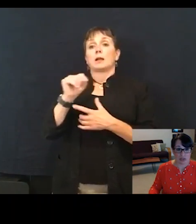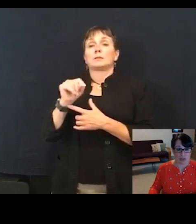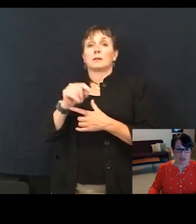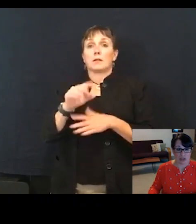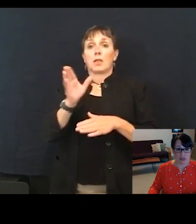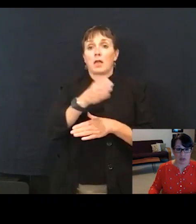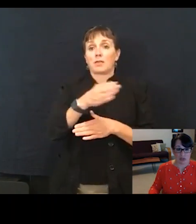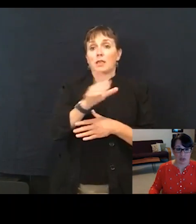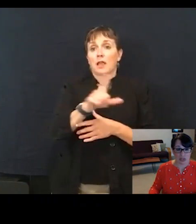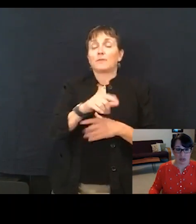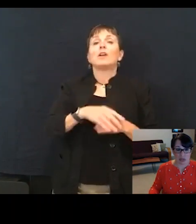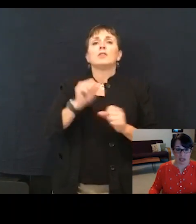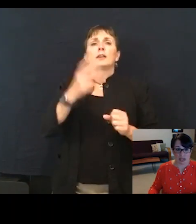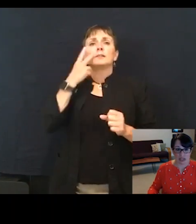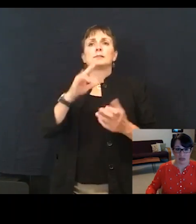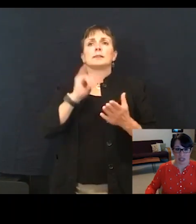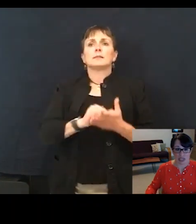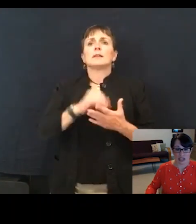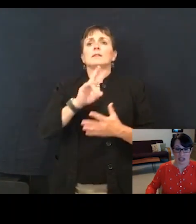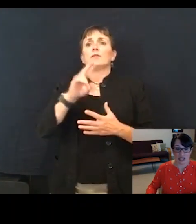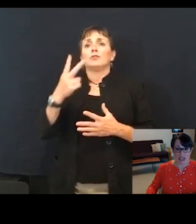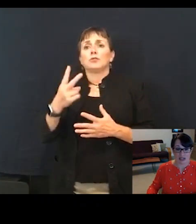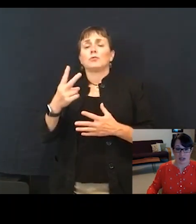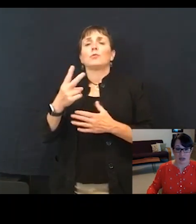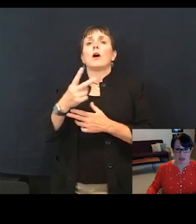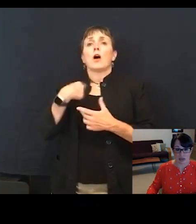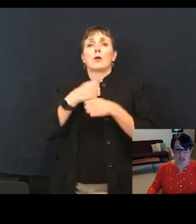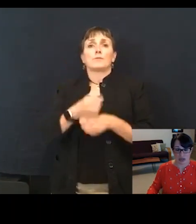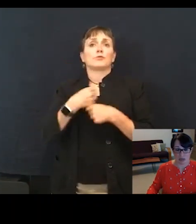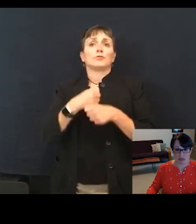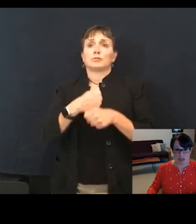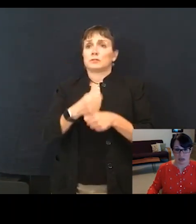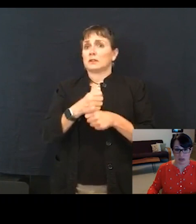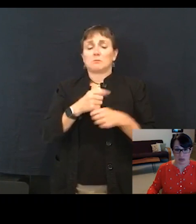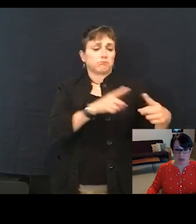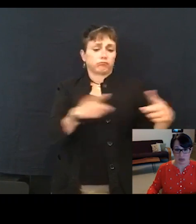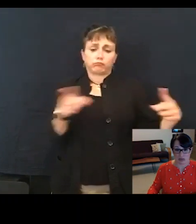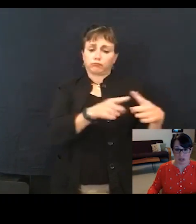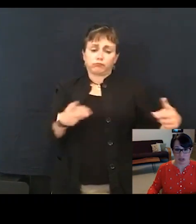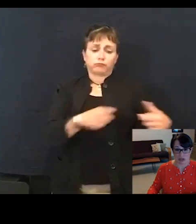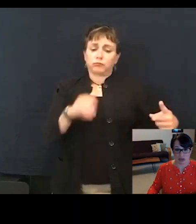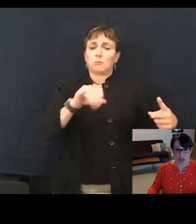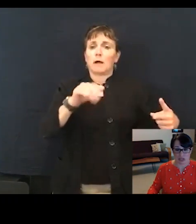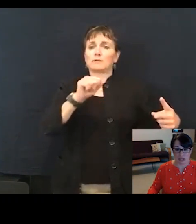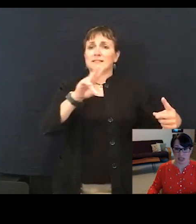just as much full length myosin 7A as the original hybrid vectors which are over here on the right.